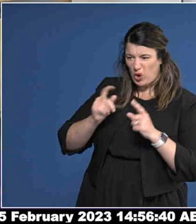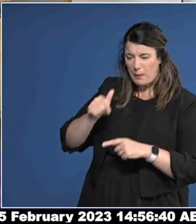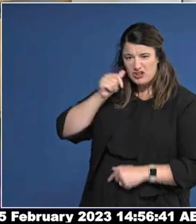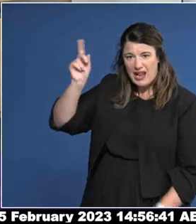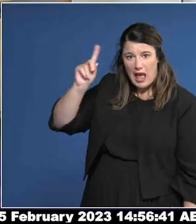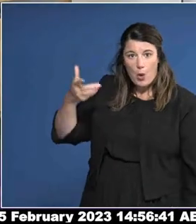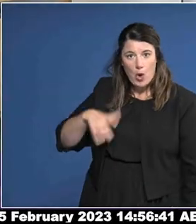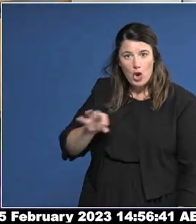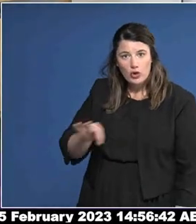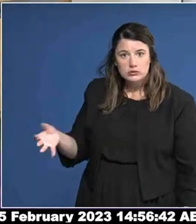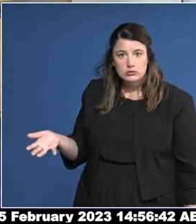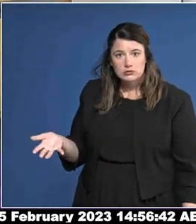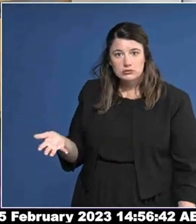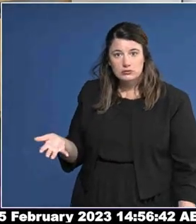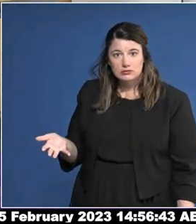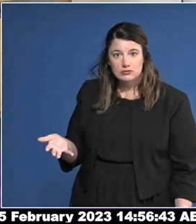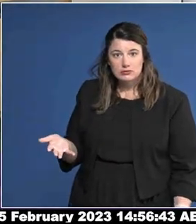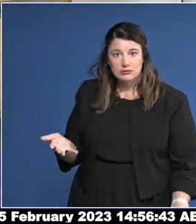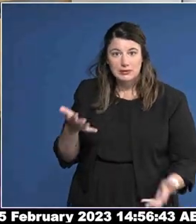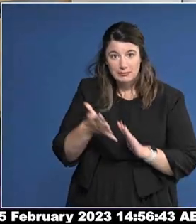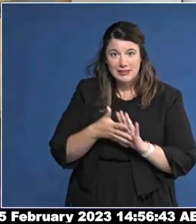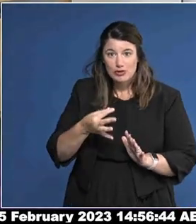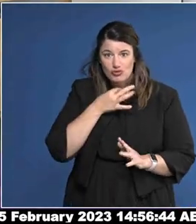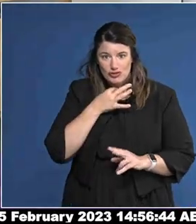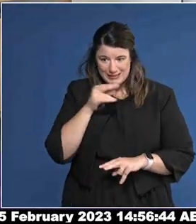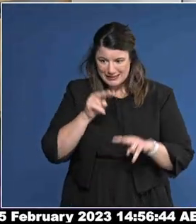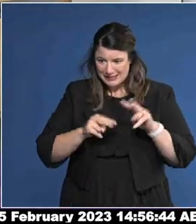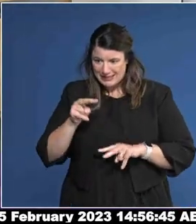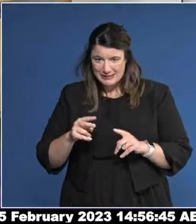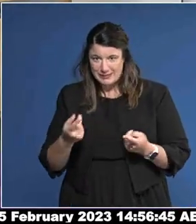"Here is the risk management assessment that we have to do." So how do you